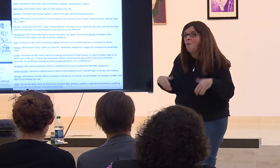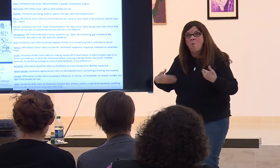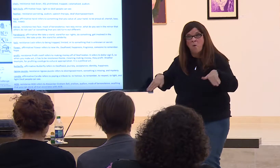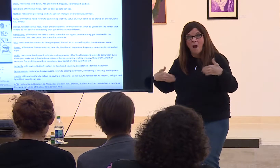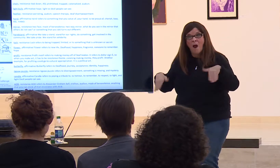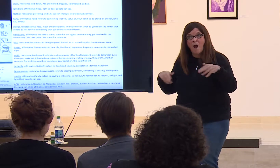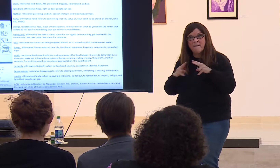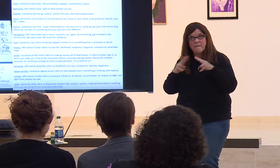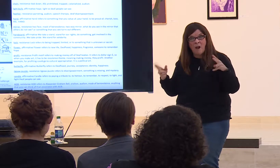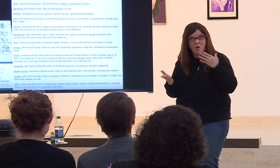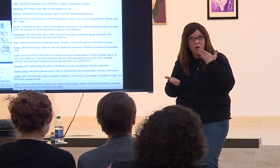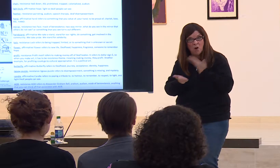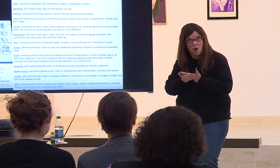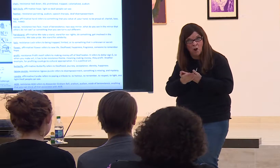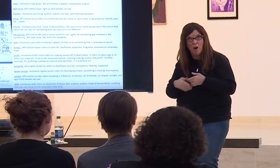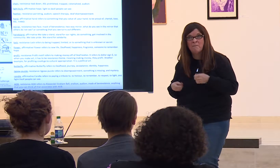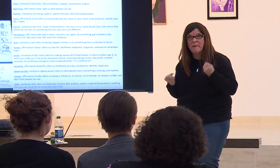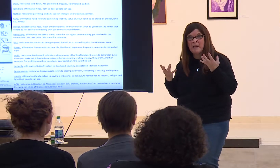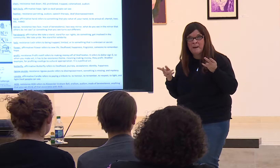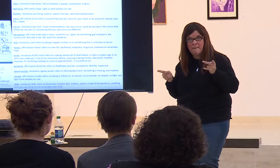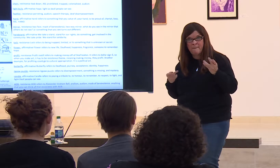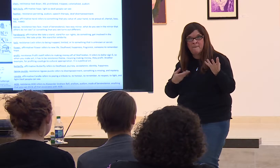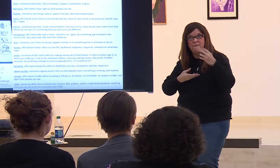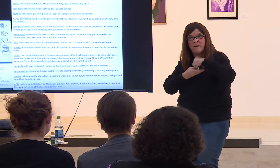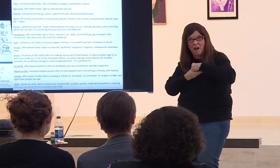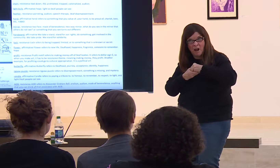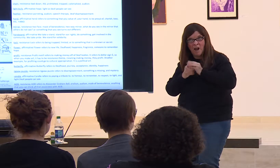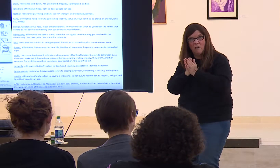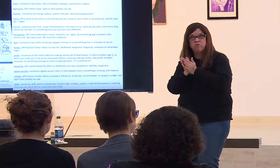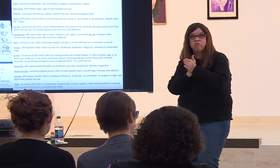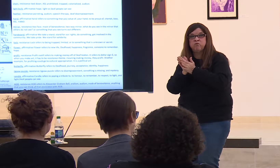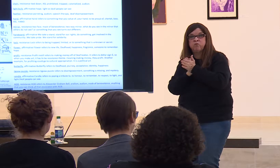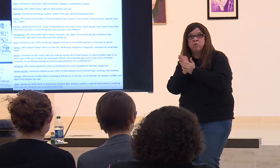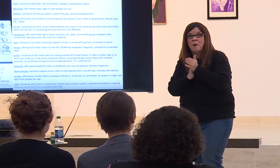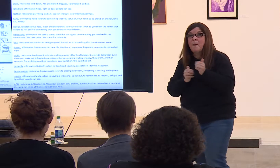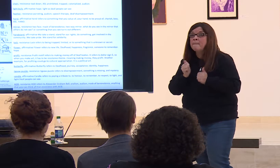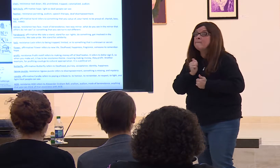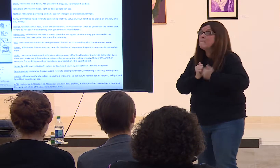It says, "Theme--artivism." Now, there were a lot of people who were really